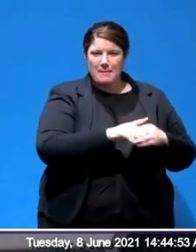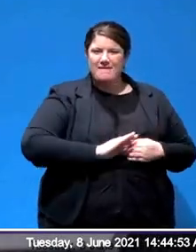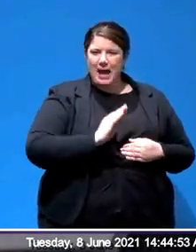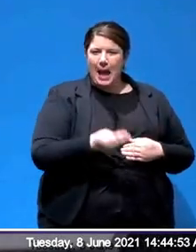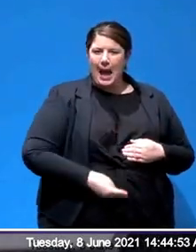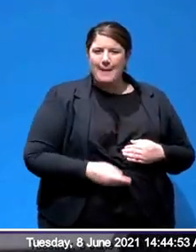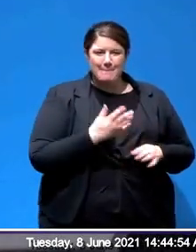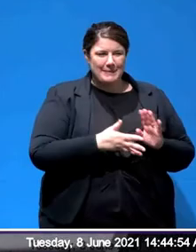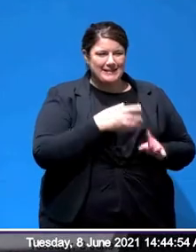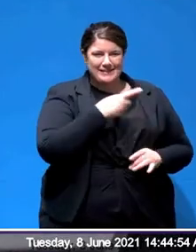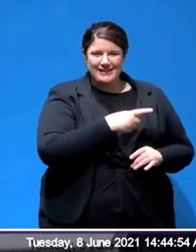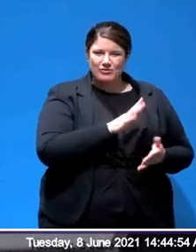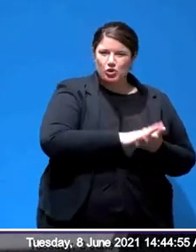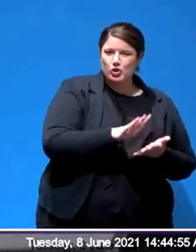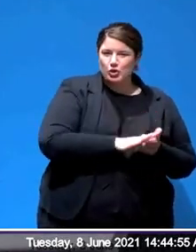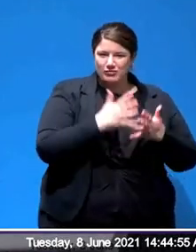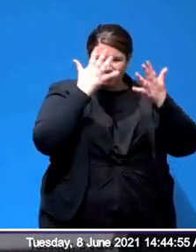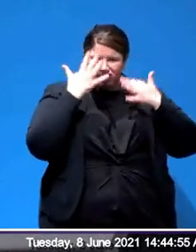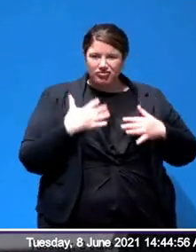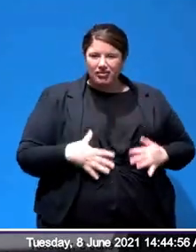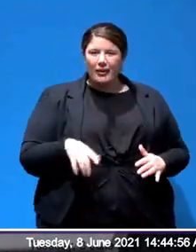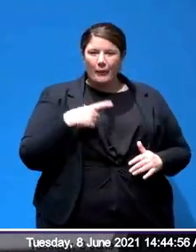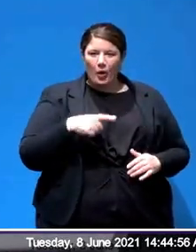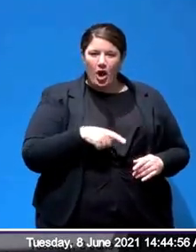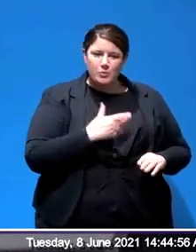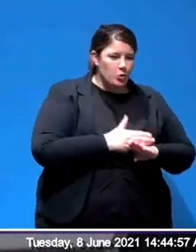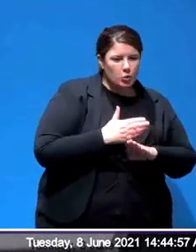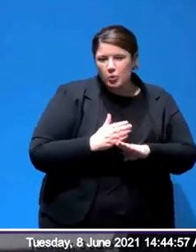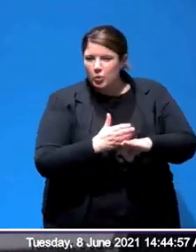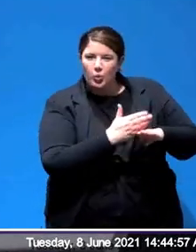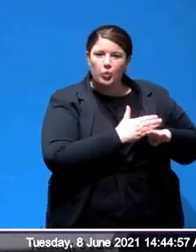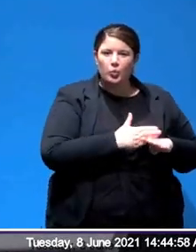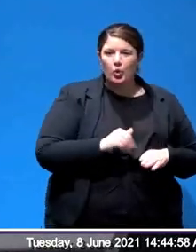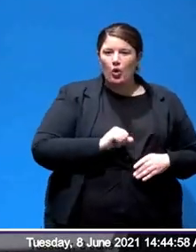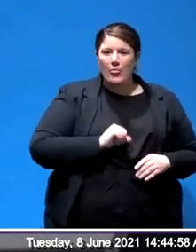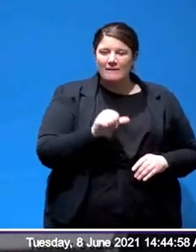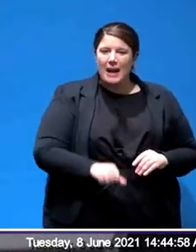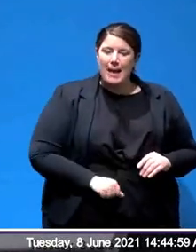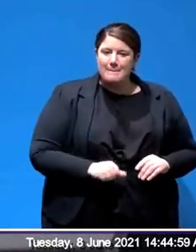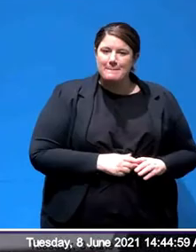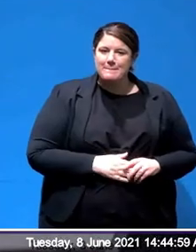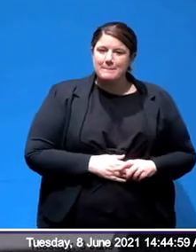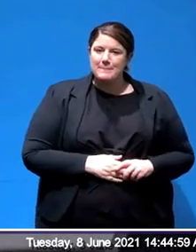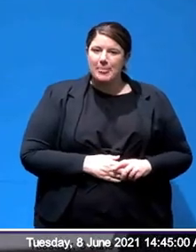work, so he was coming back, you know, dirty and with mud on his shoes, et